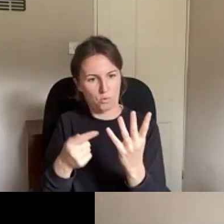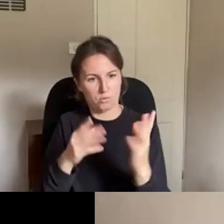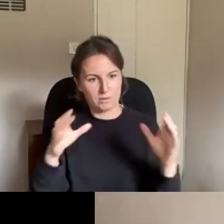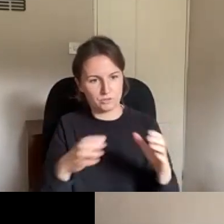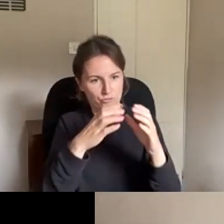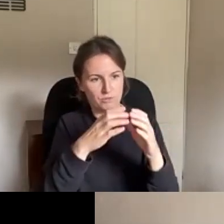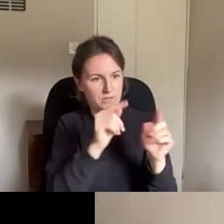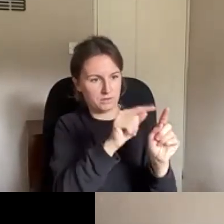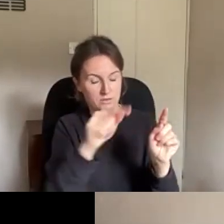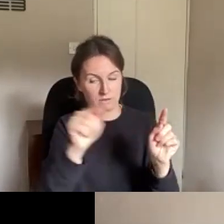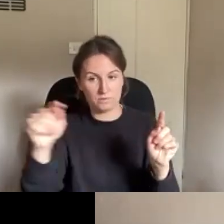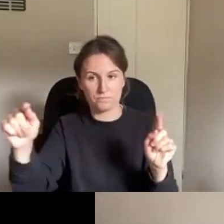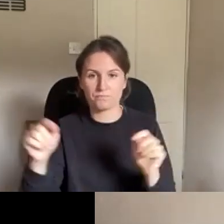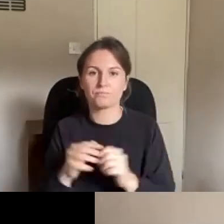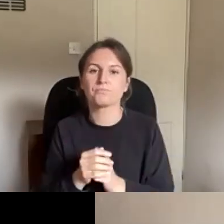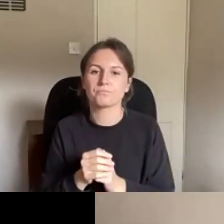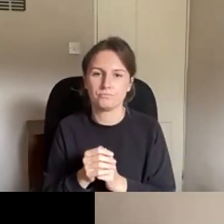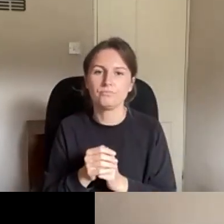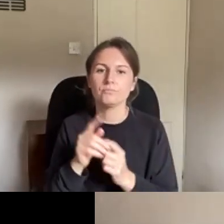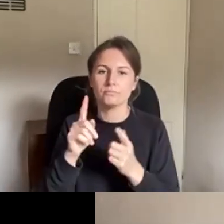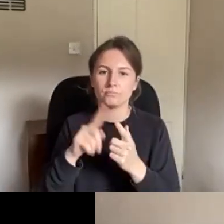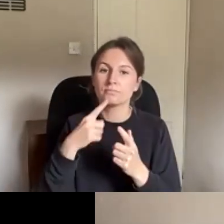We do have a specific criteria for each category